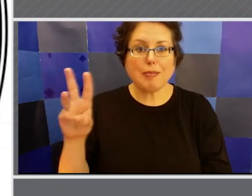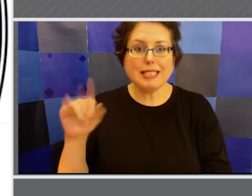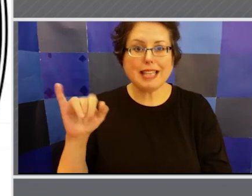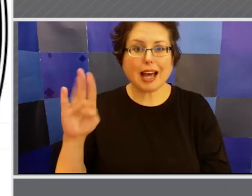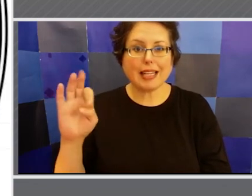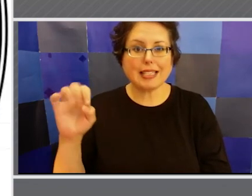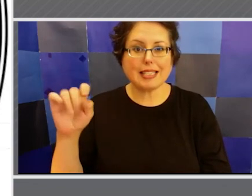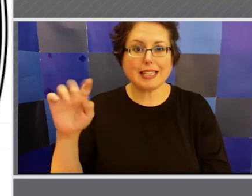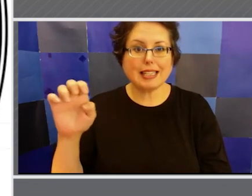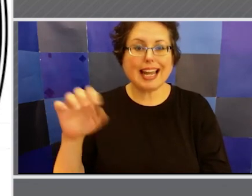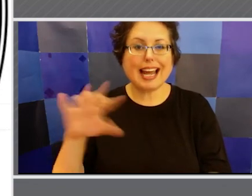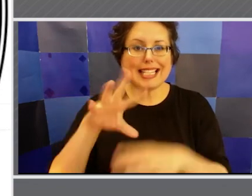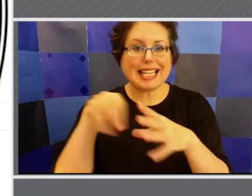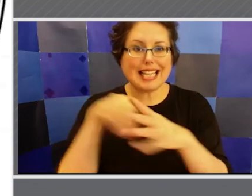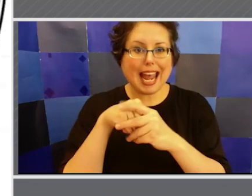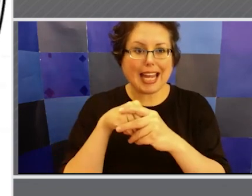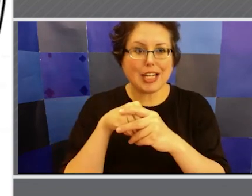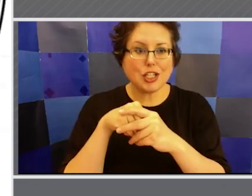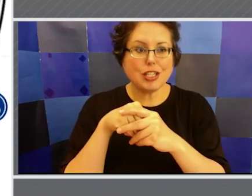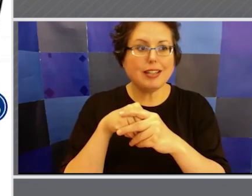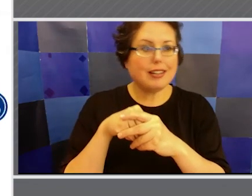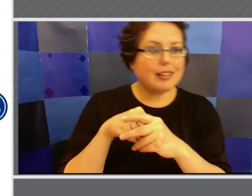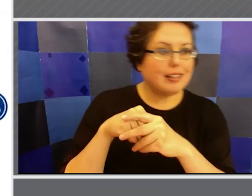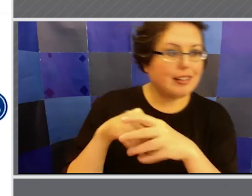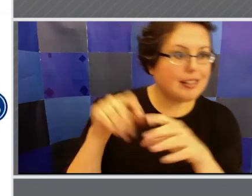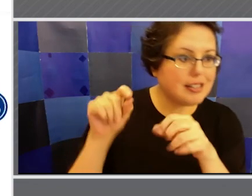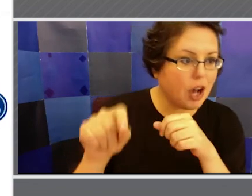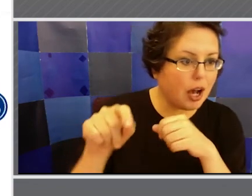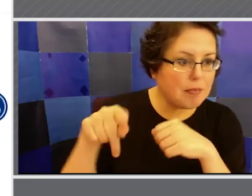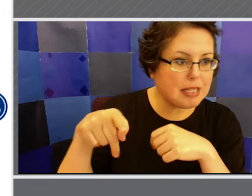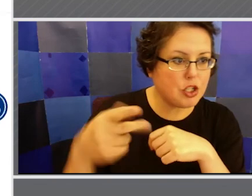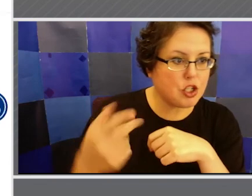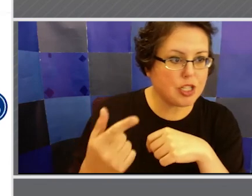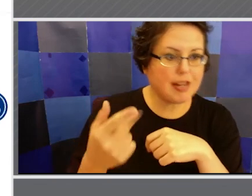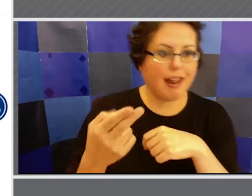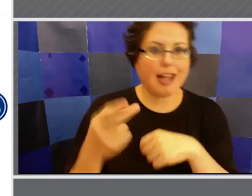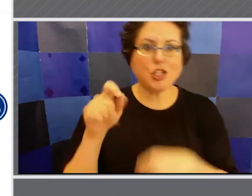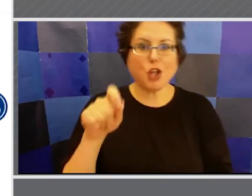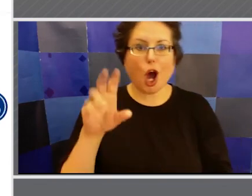Down below you can see a bunch of different open projects that you can check out each